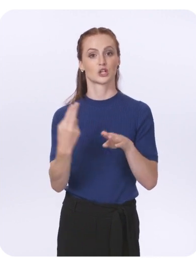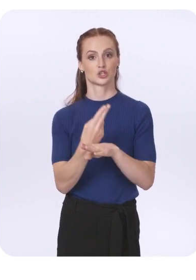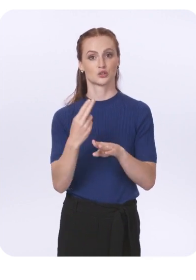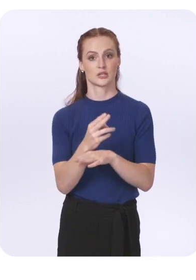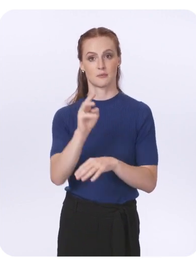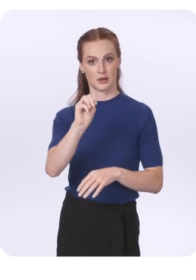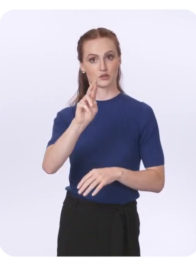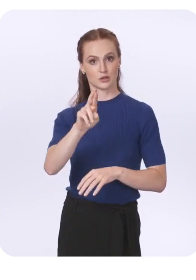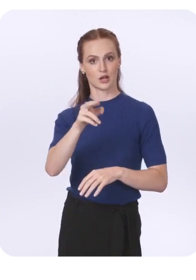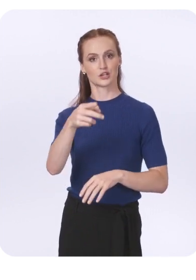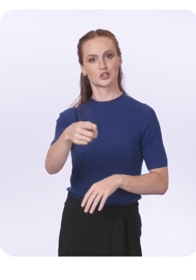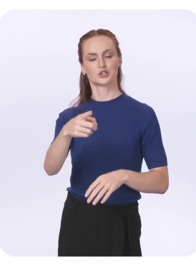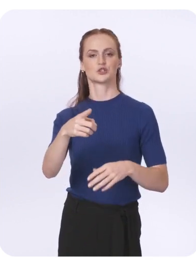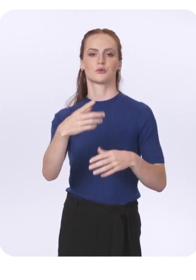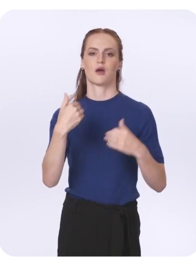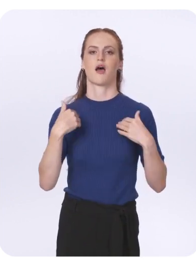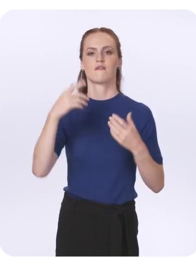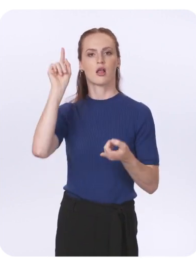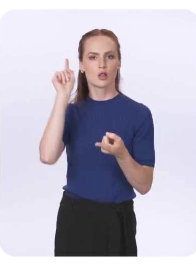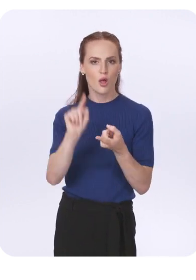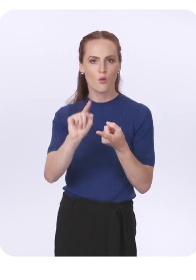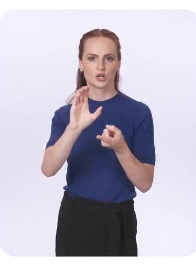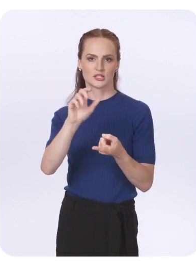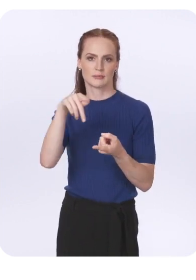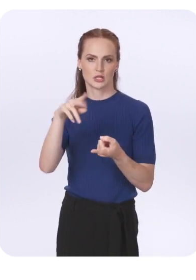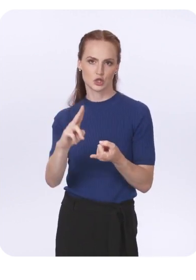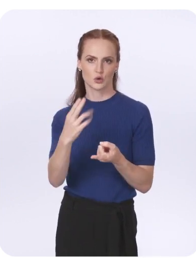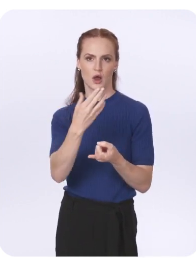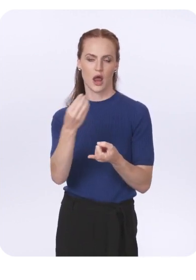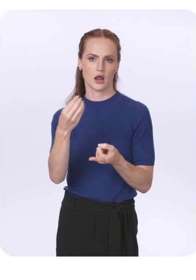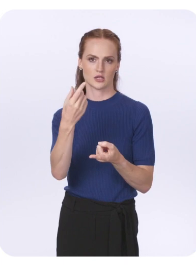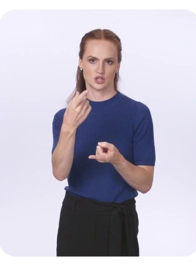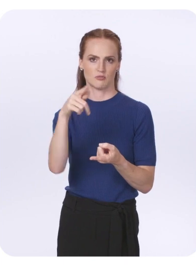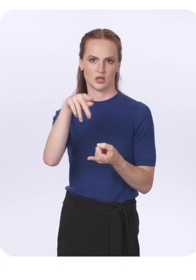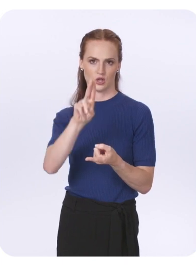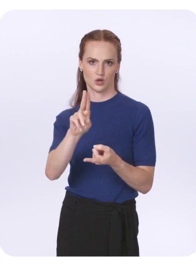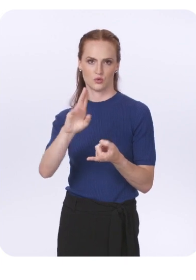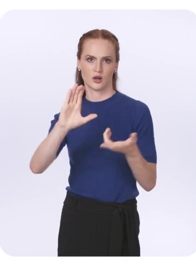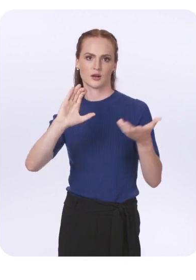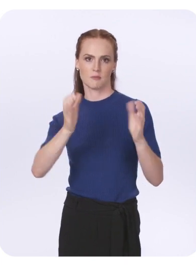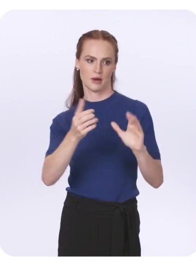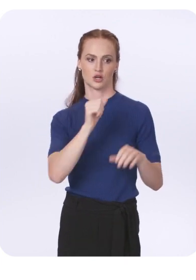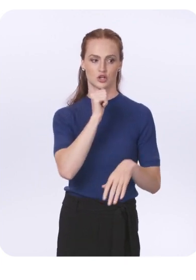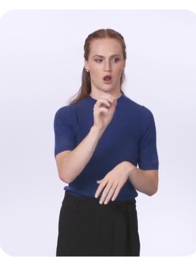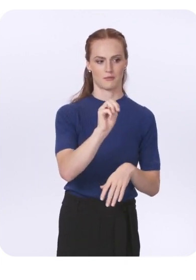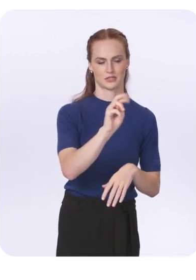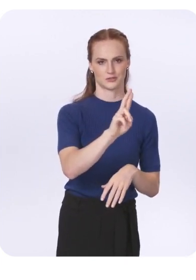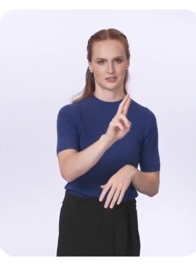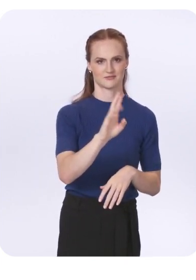When using mixed reality, you will get lower CPU and GPU frequencies than when not using mixed reality.